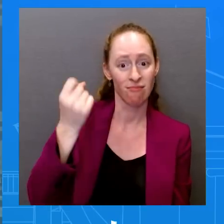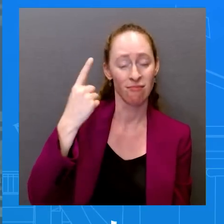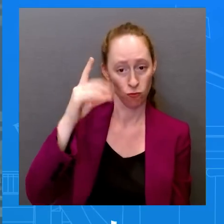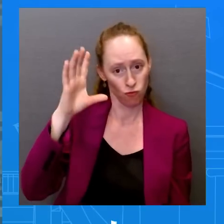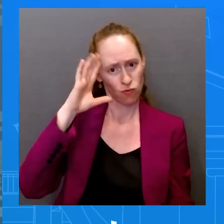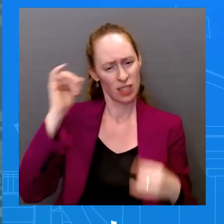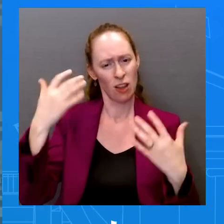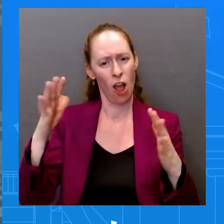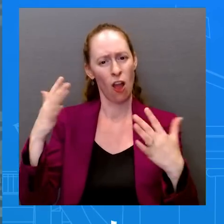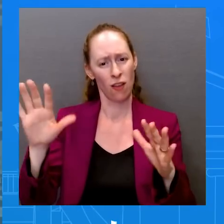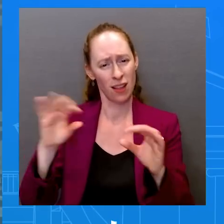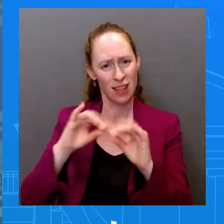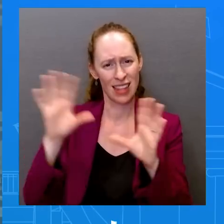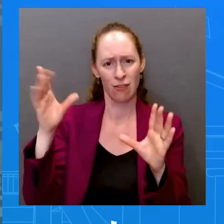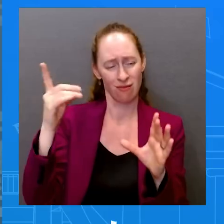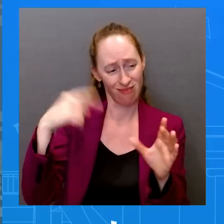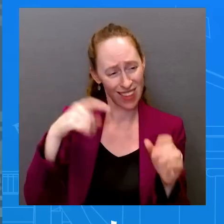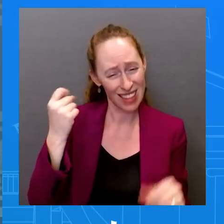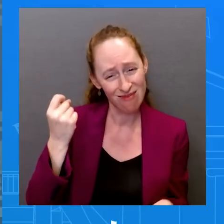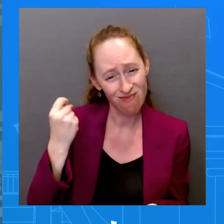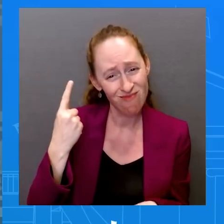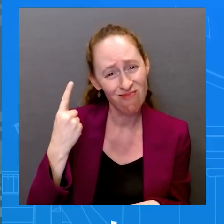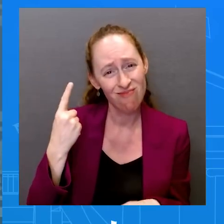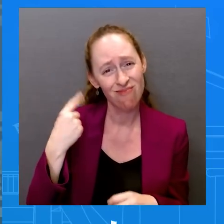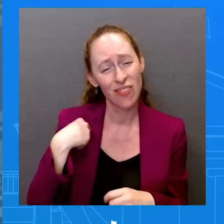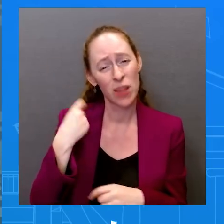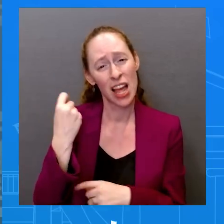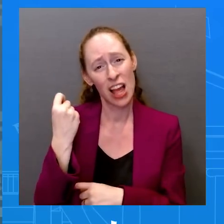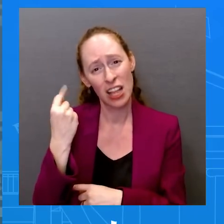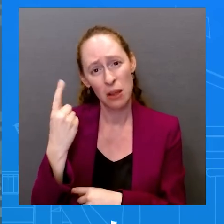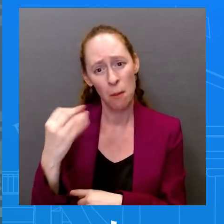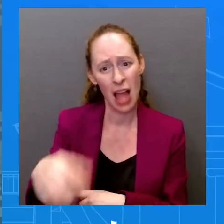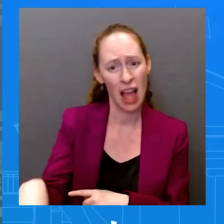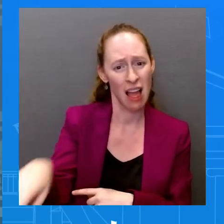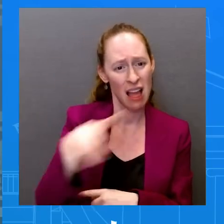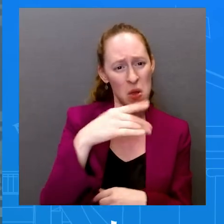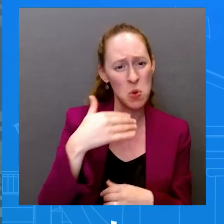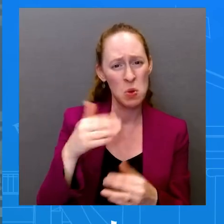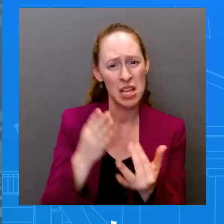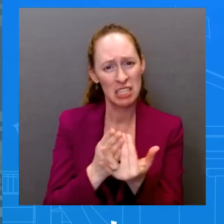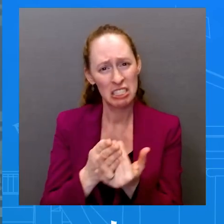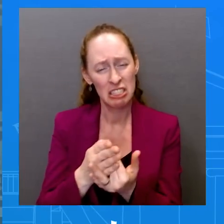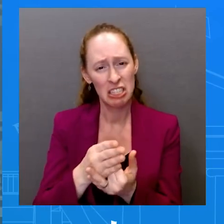are going through. And I want to be -- The Press: But no plans for cuts, you're saying? Ms. Jean-Pierre: What -- what I -- I want to be very clear that we understand